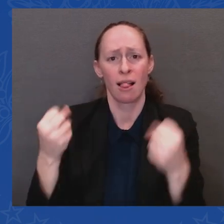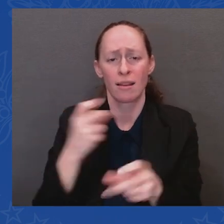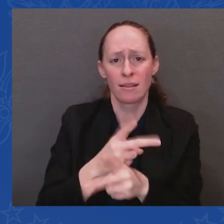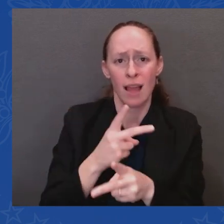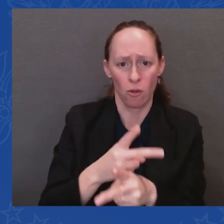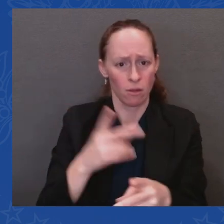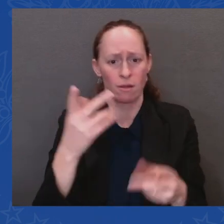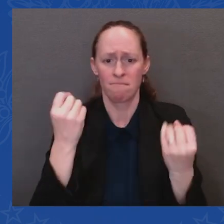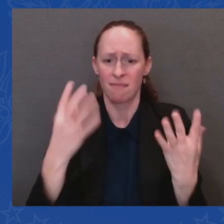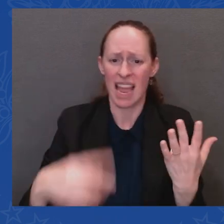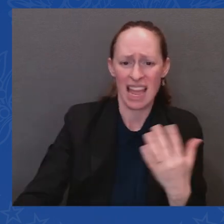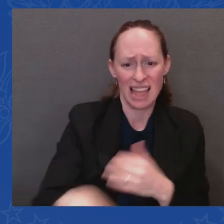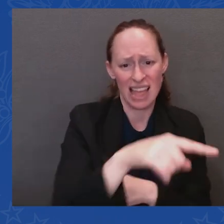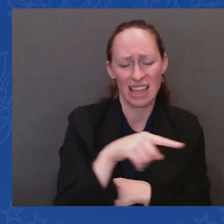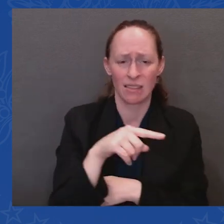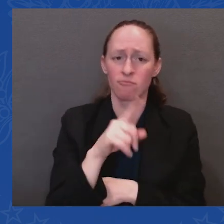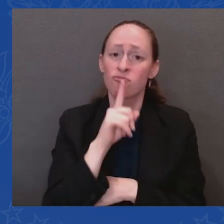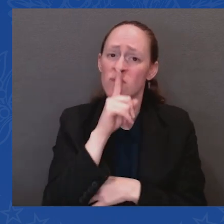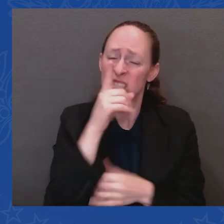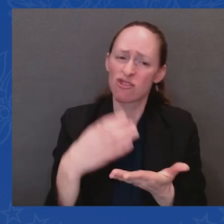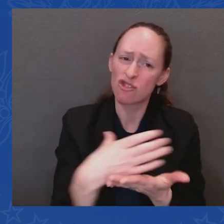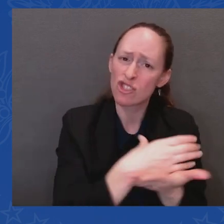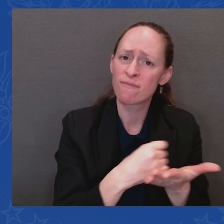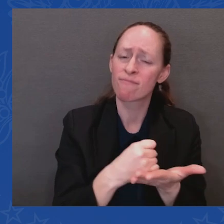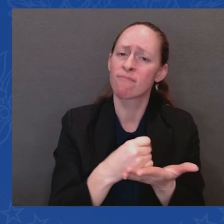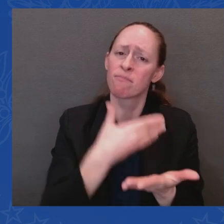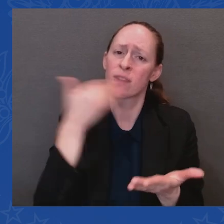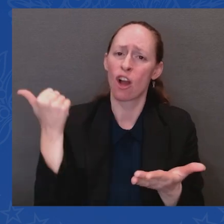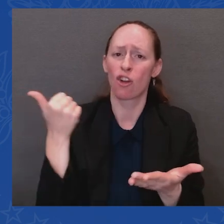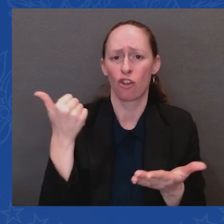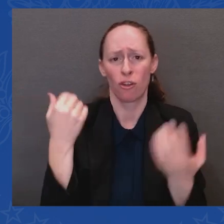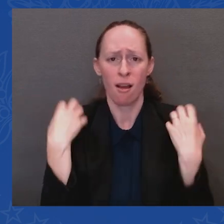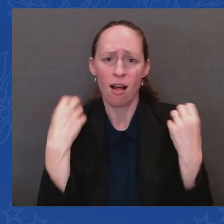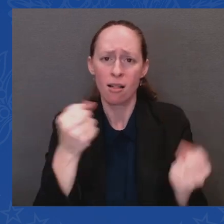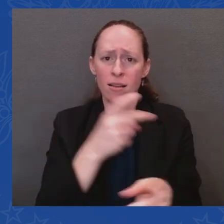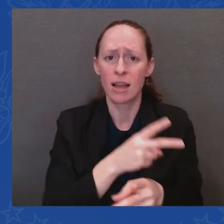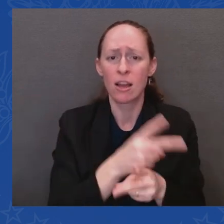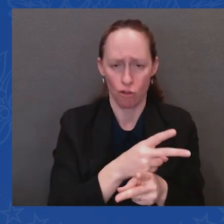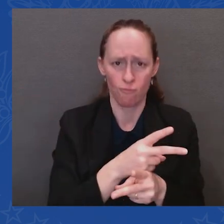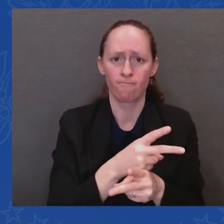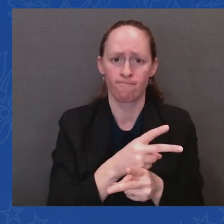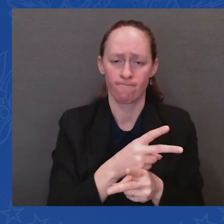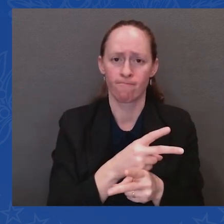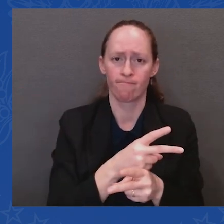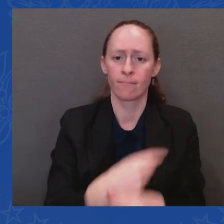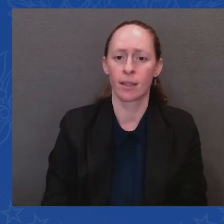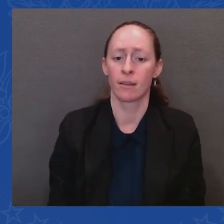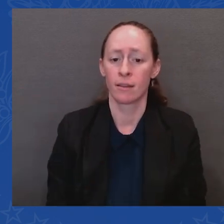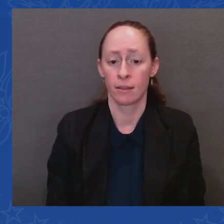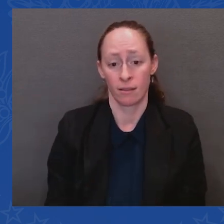That's why I'm proud to announce that any toxin-exposed veteran